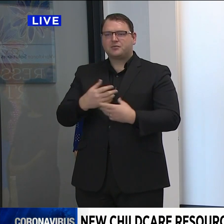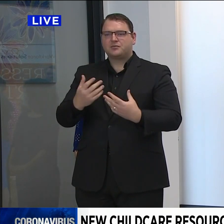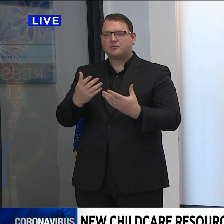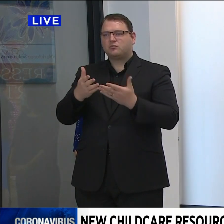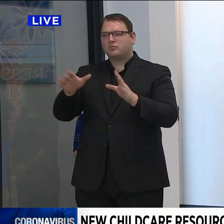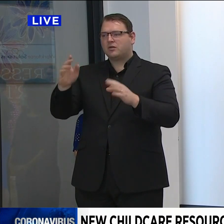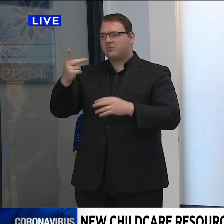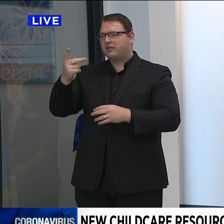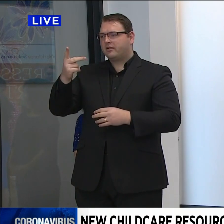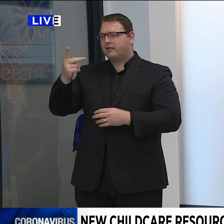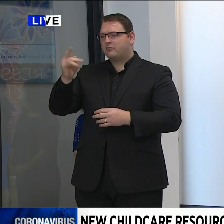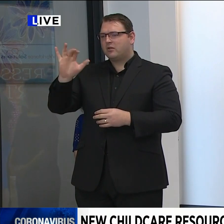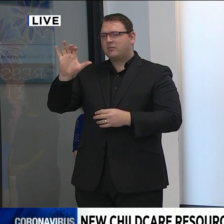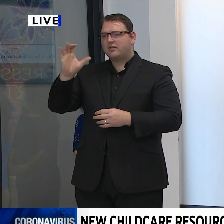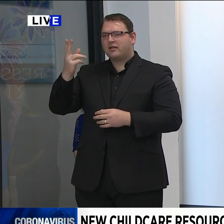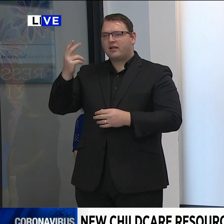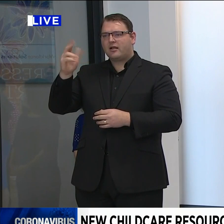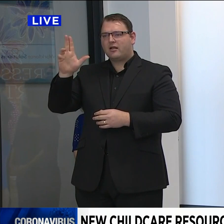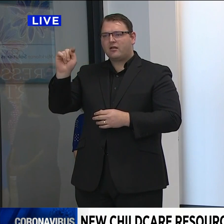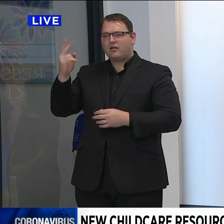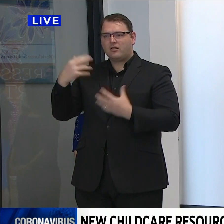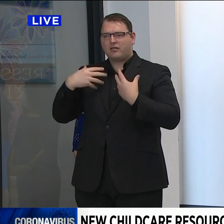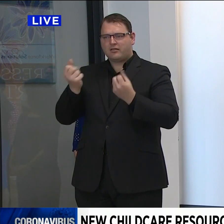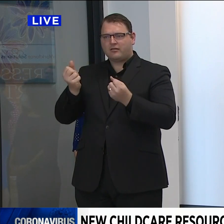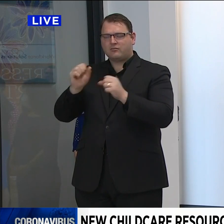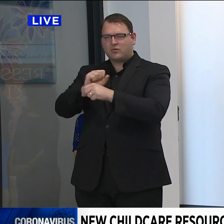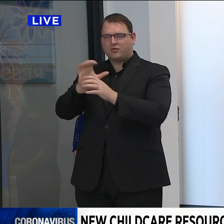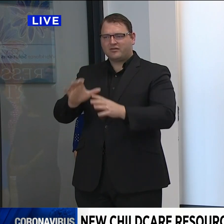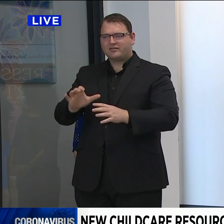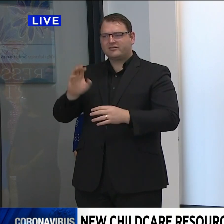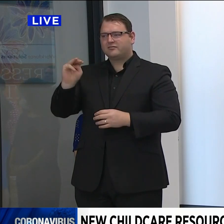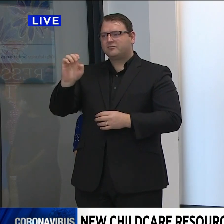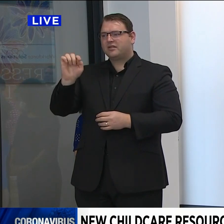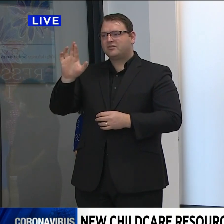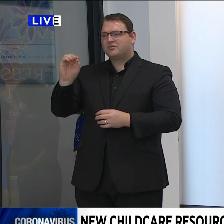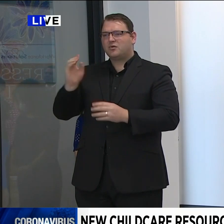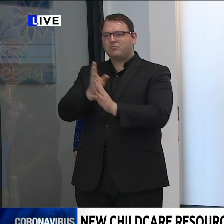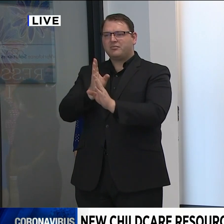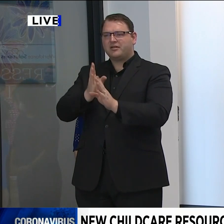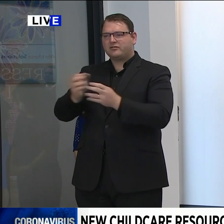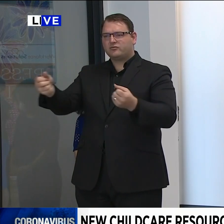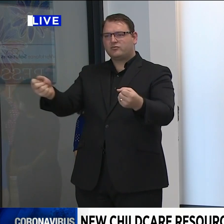And I know the judge will be thanking those who keep the thanking those who keep the counting running being and our first responders health care and public out the